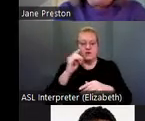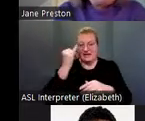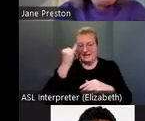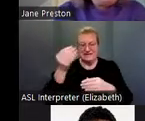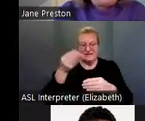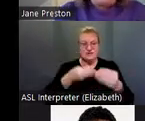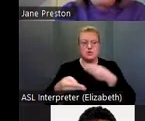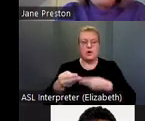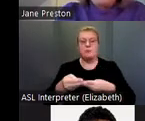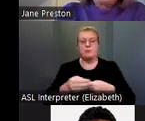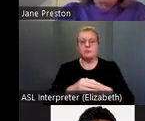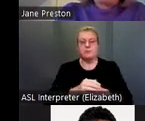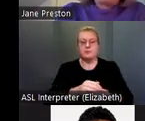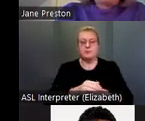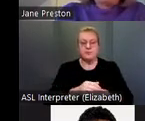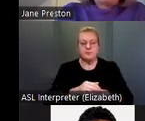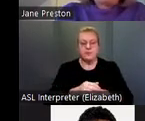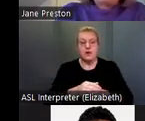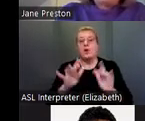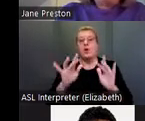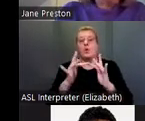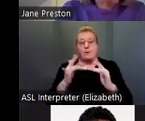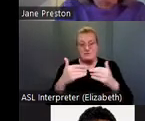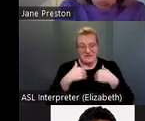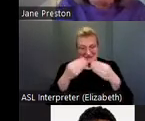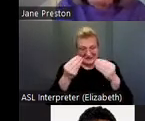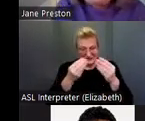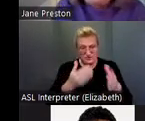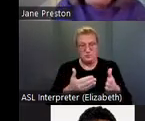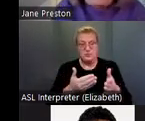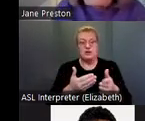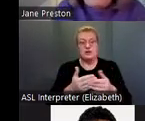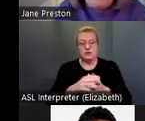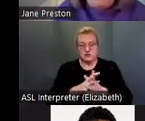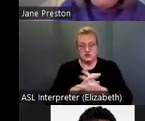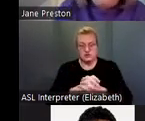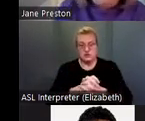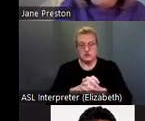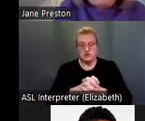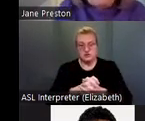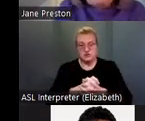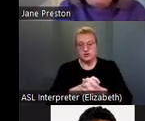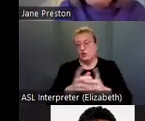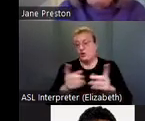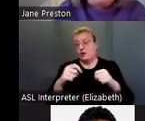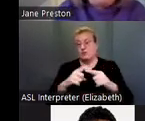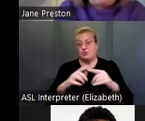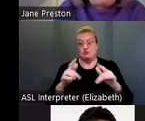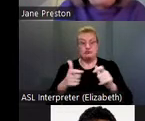The website has information, and then you're coming to this great event. All of our programs and departments